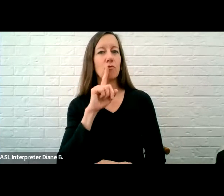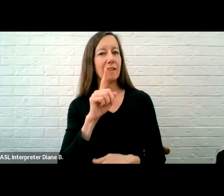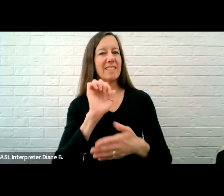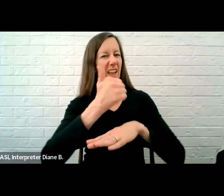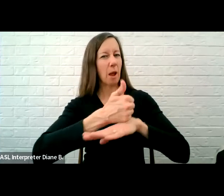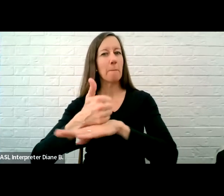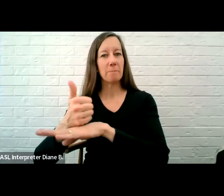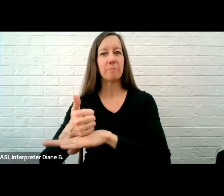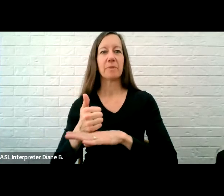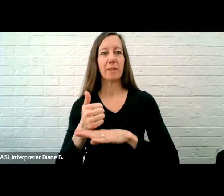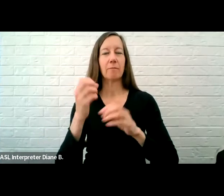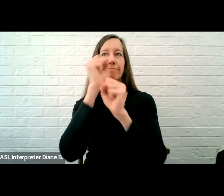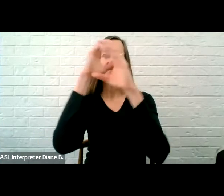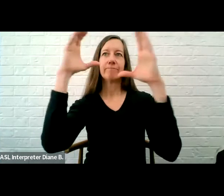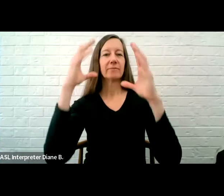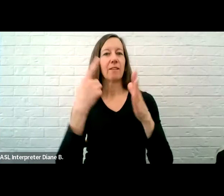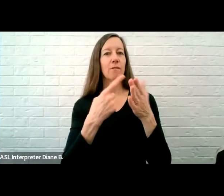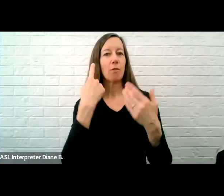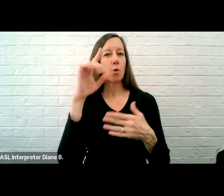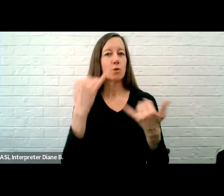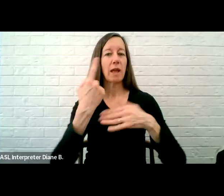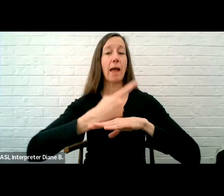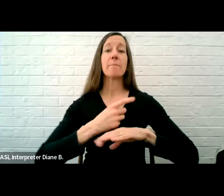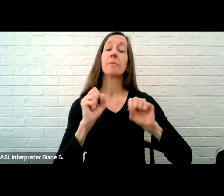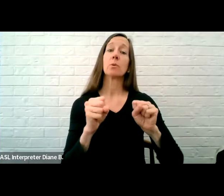I think you'll see, as I describe how States are trying to address